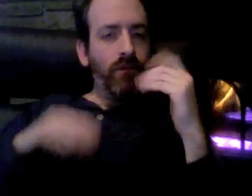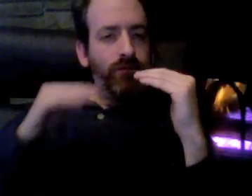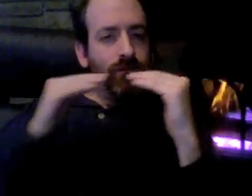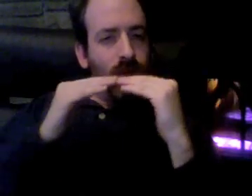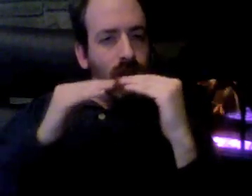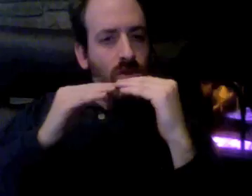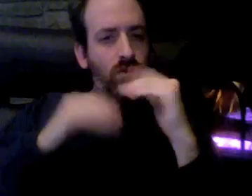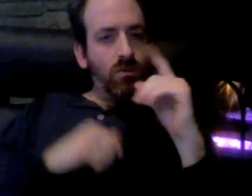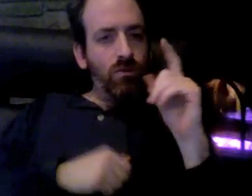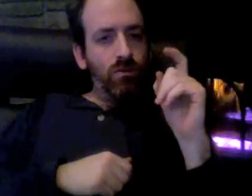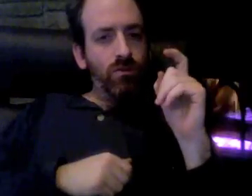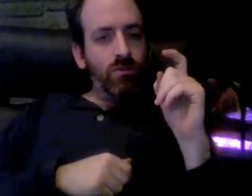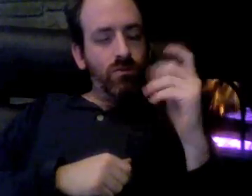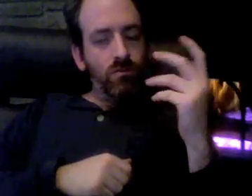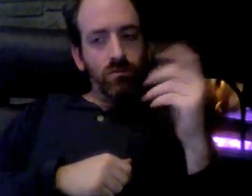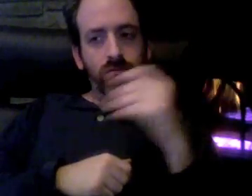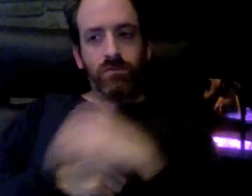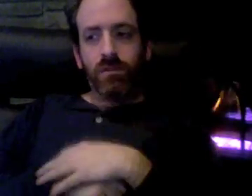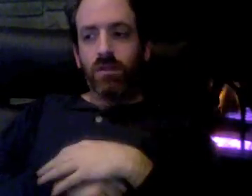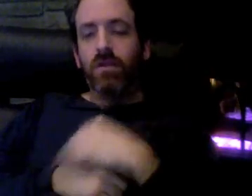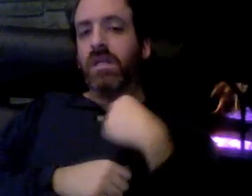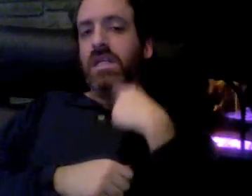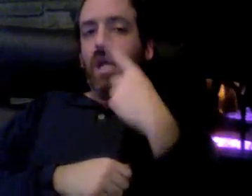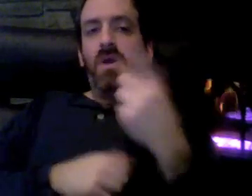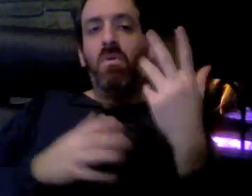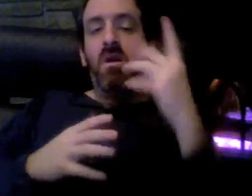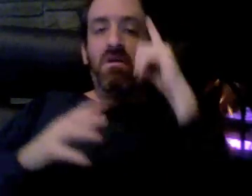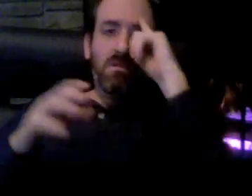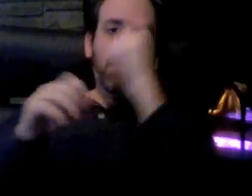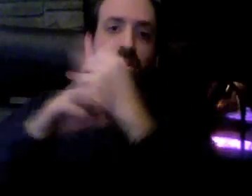Is it fair? Hmm.